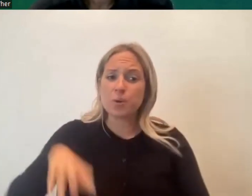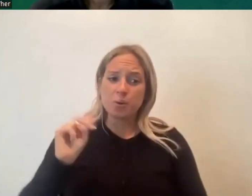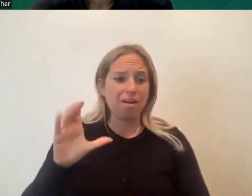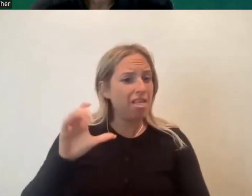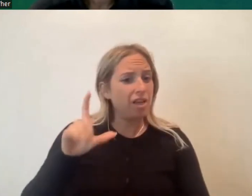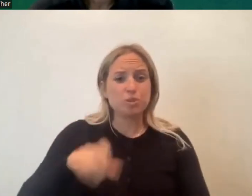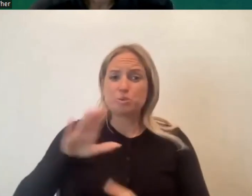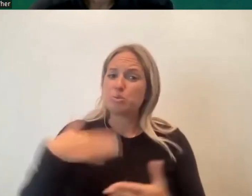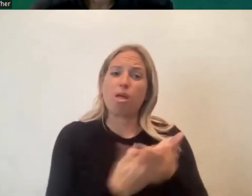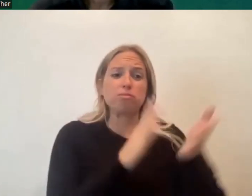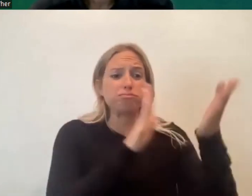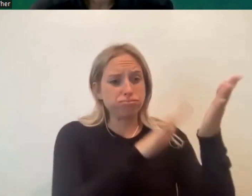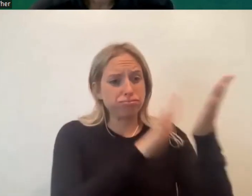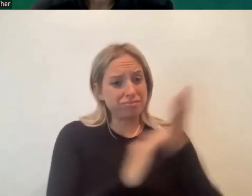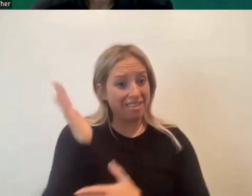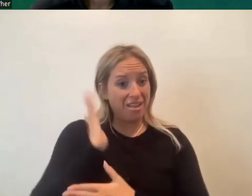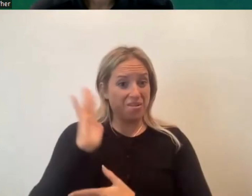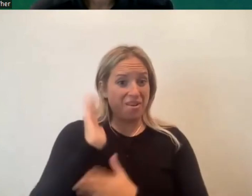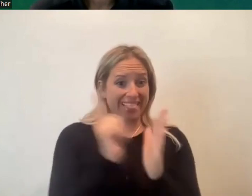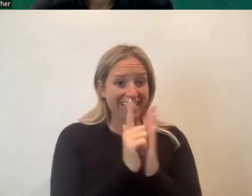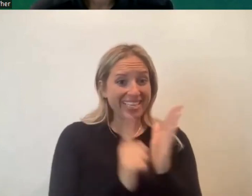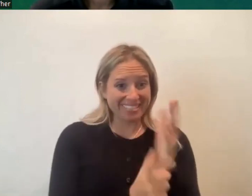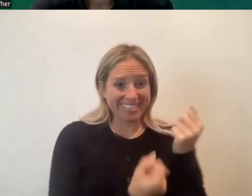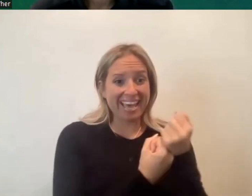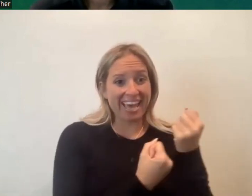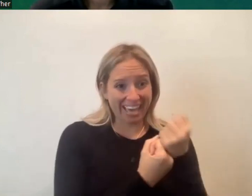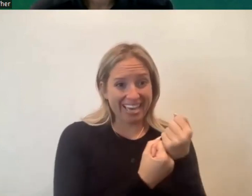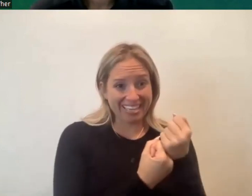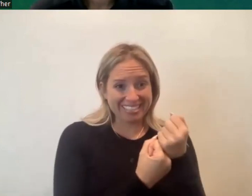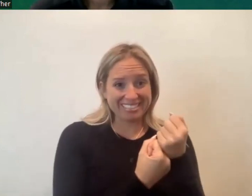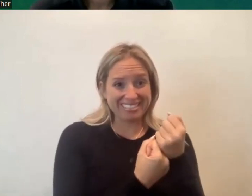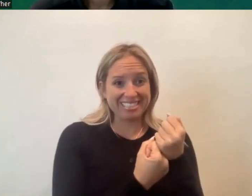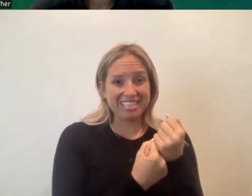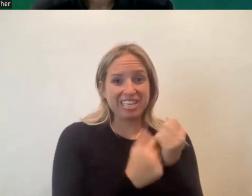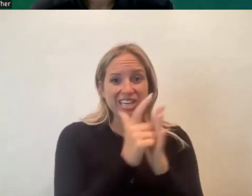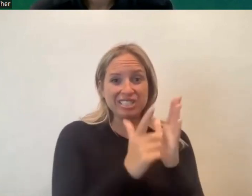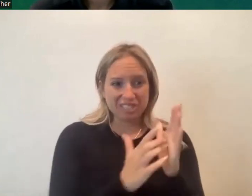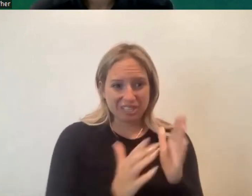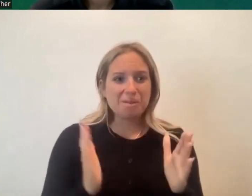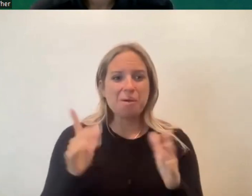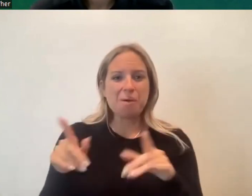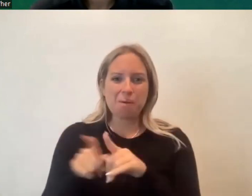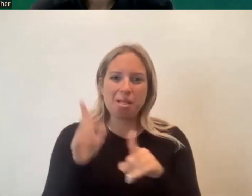As a former legal aid attorney, I will also plug a legal aid and Lanie and her group because